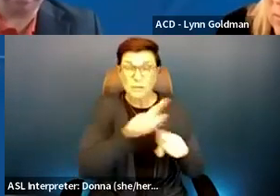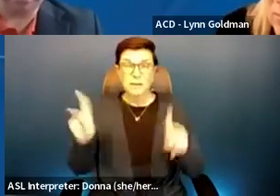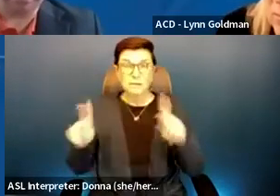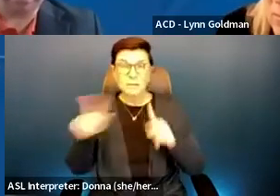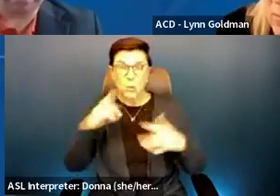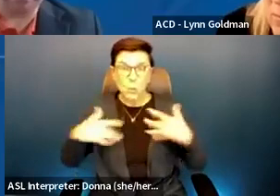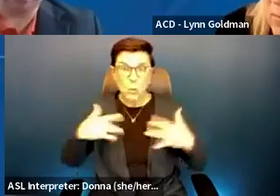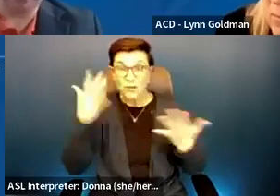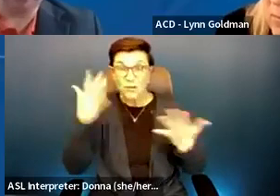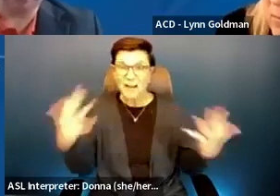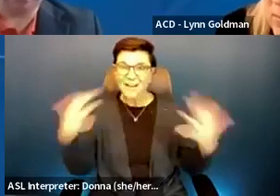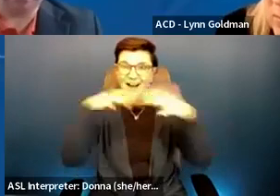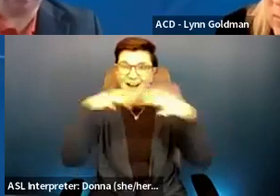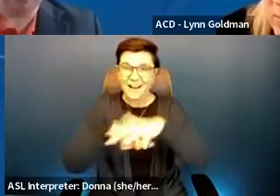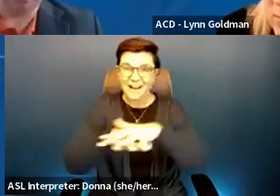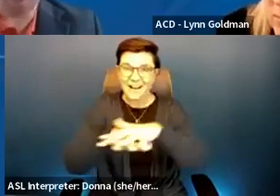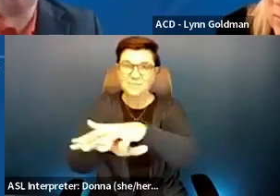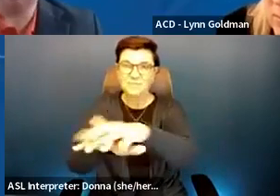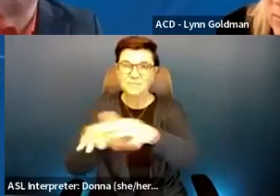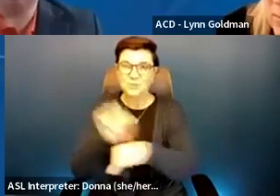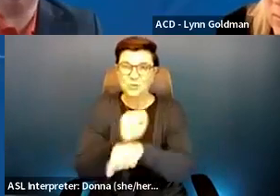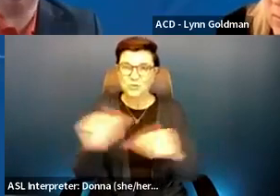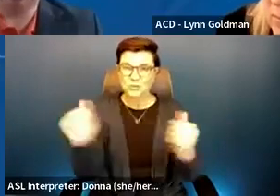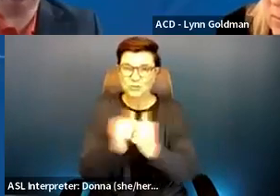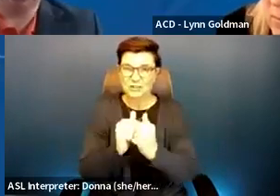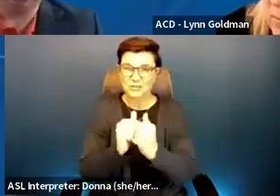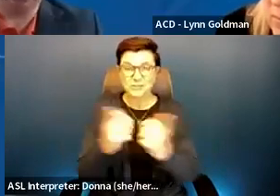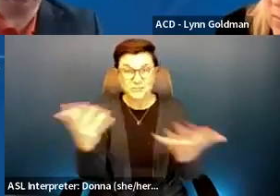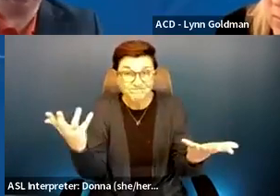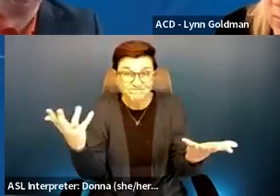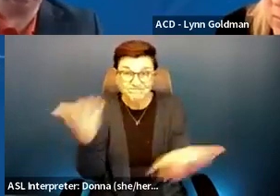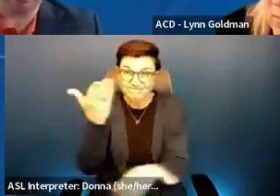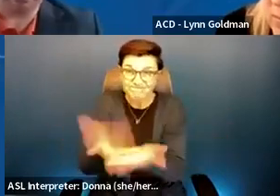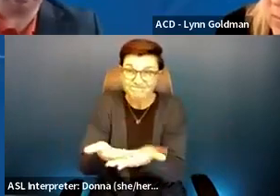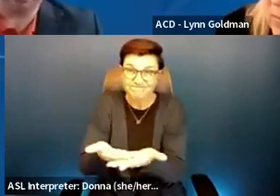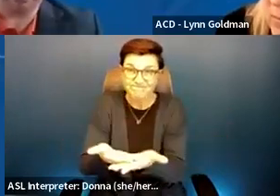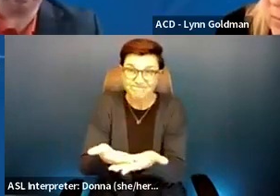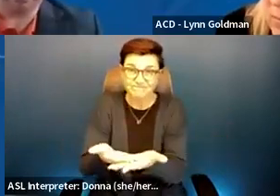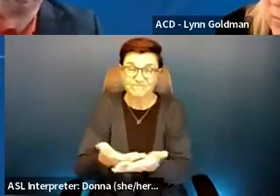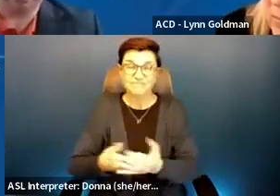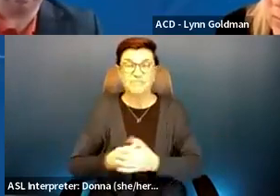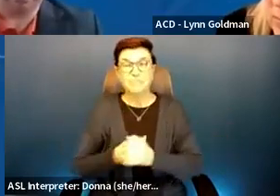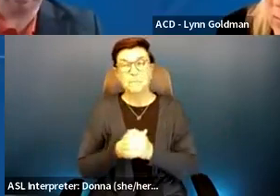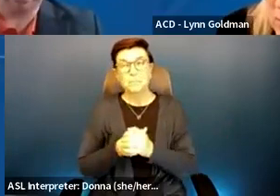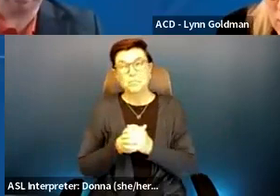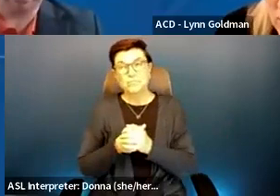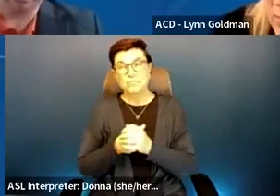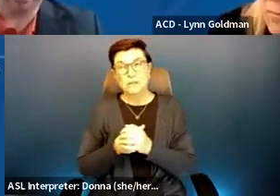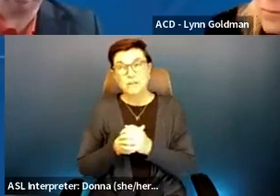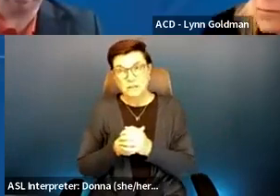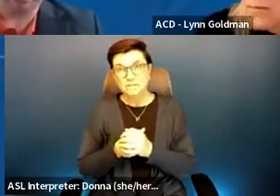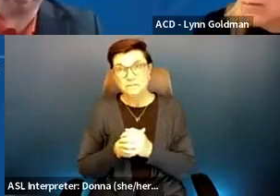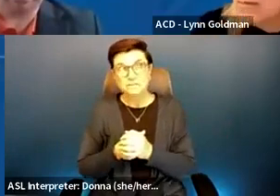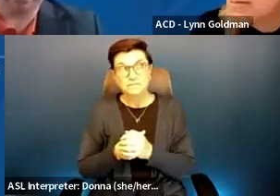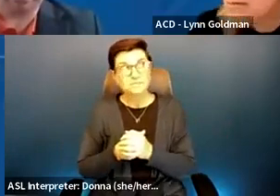So I do think it's really an important,